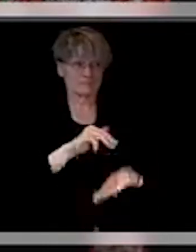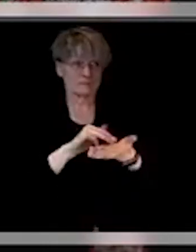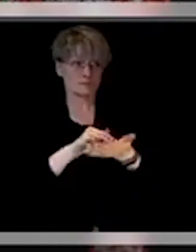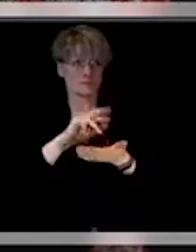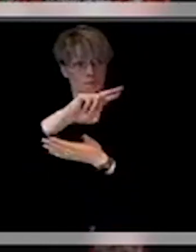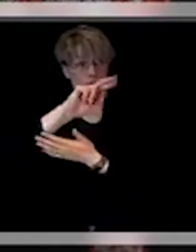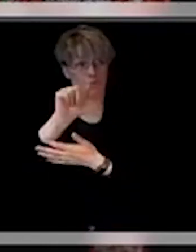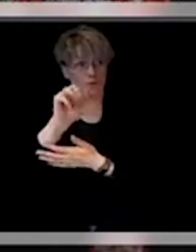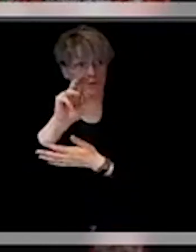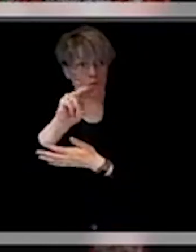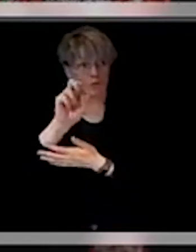Other media questions?